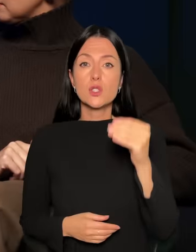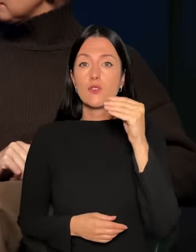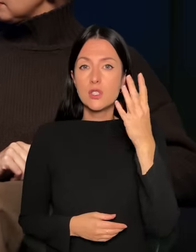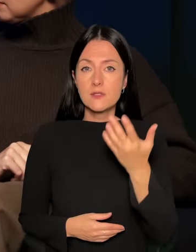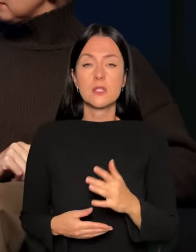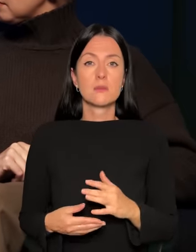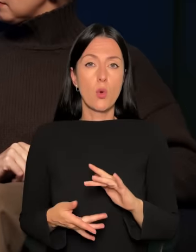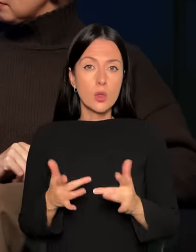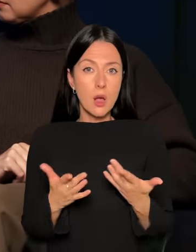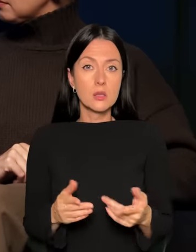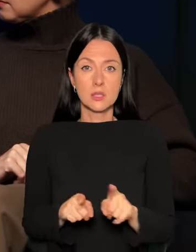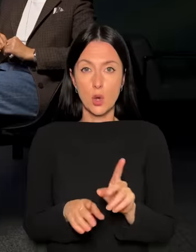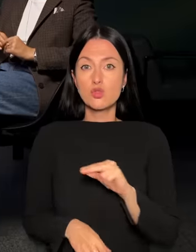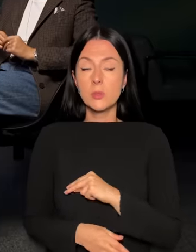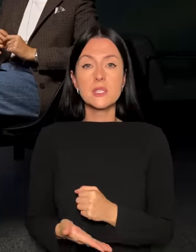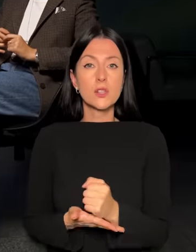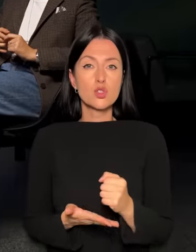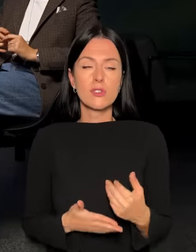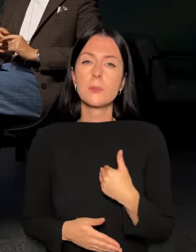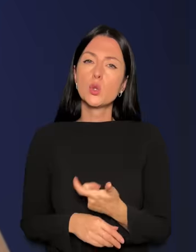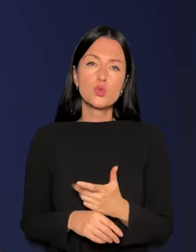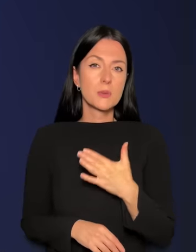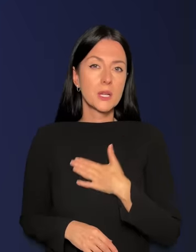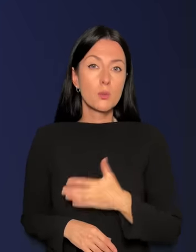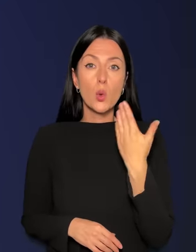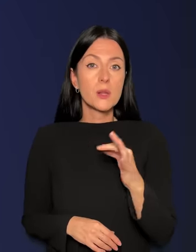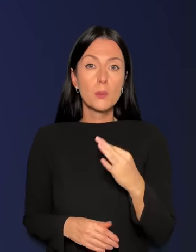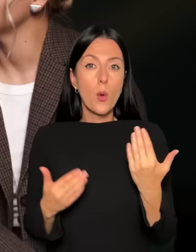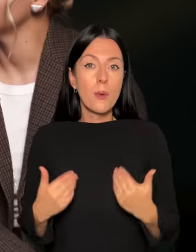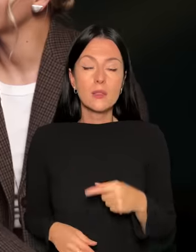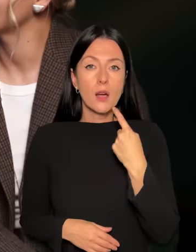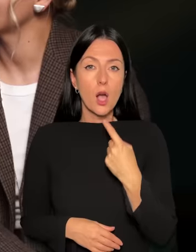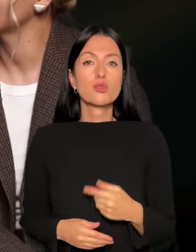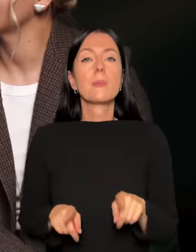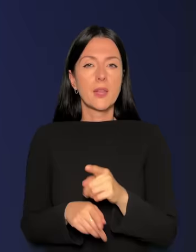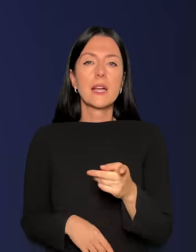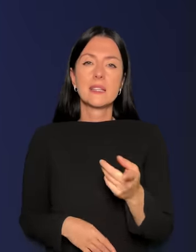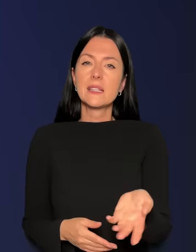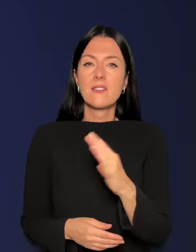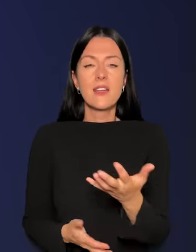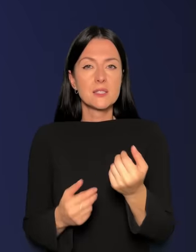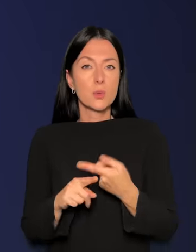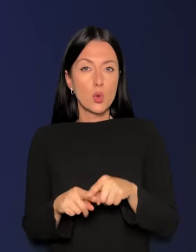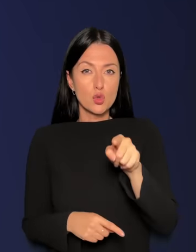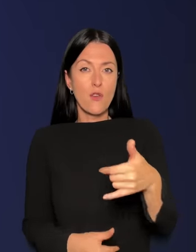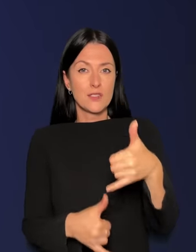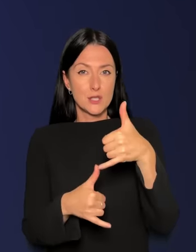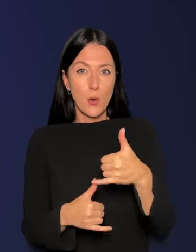online, and in employment. I'm very pleased when people say about me, "Hey, take this tall one,"